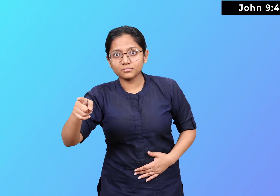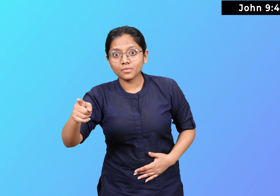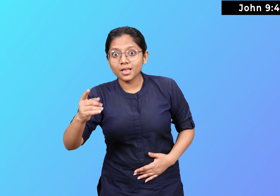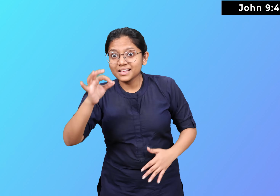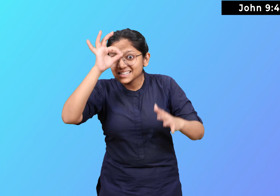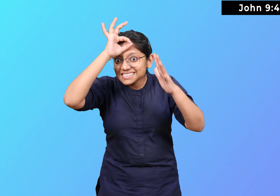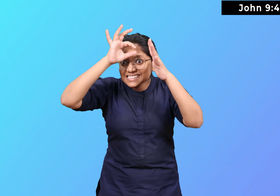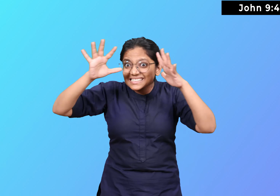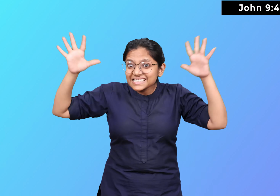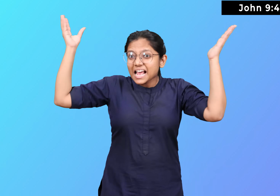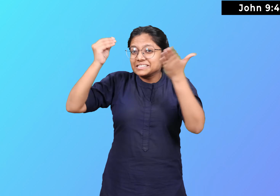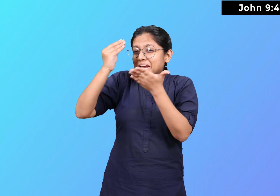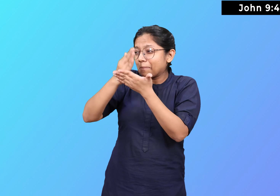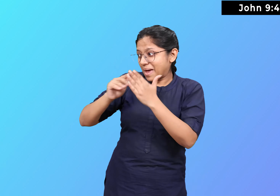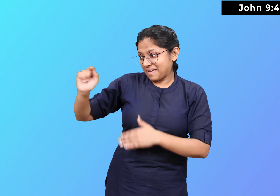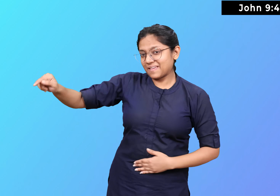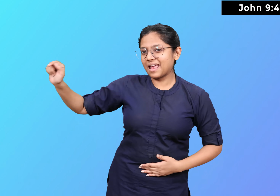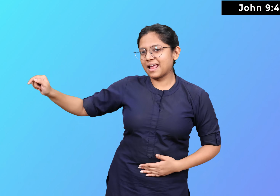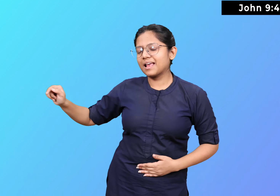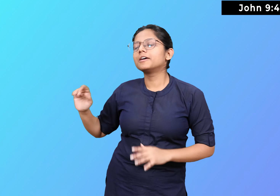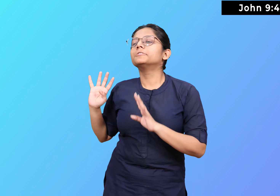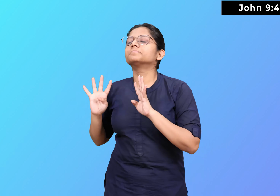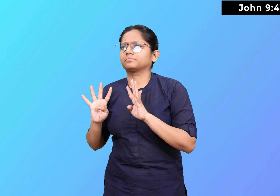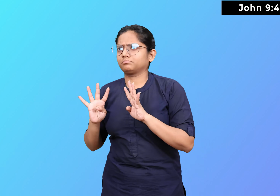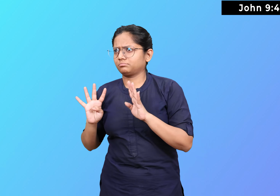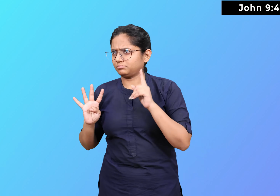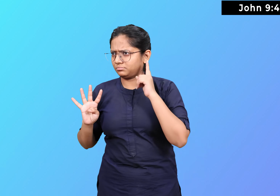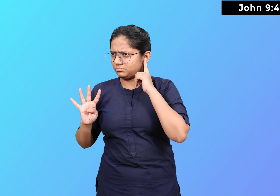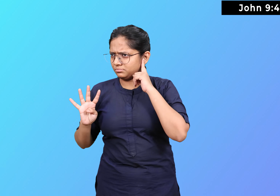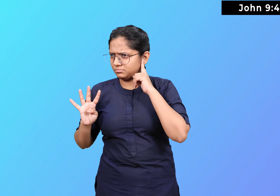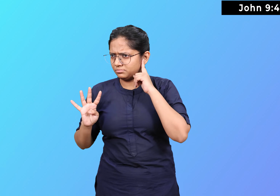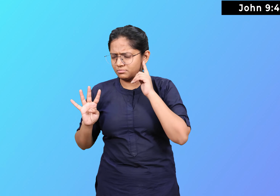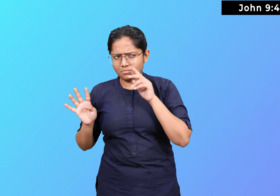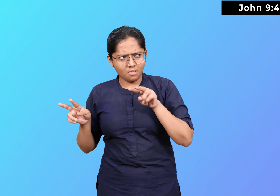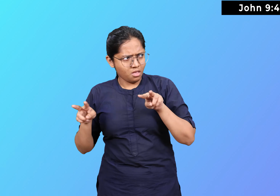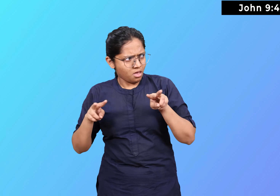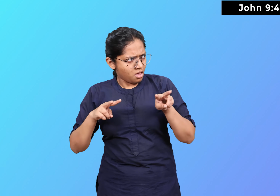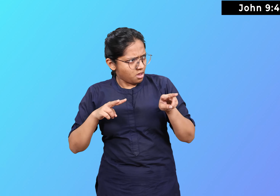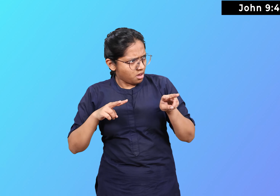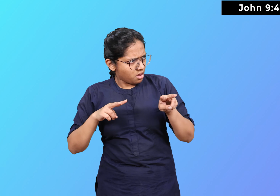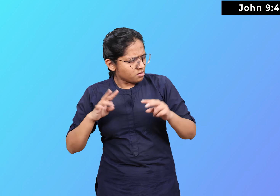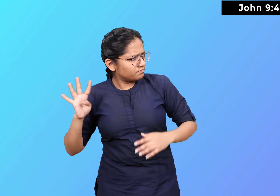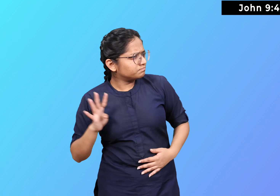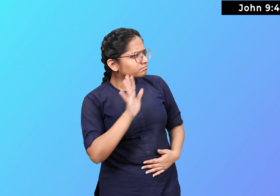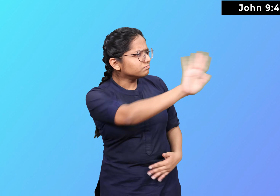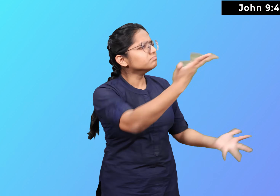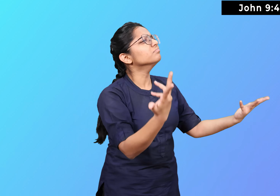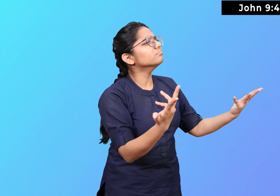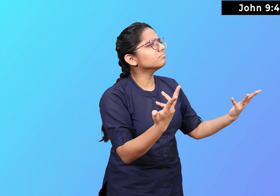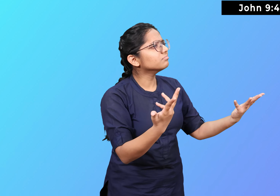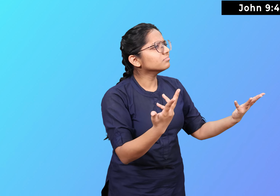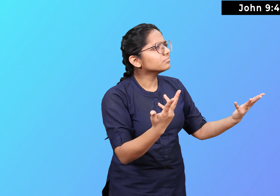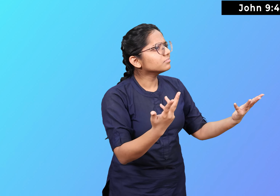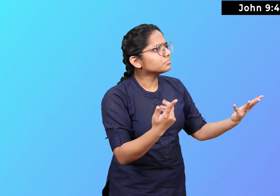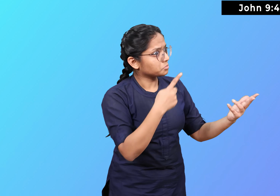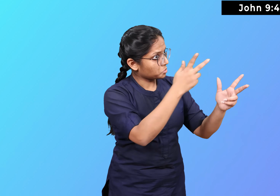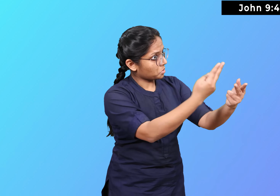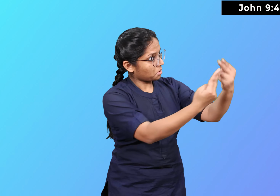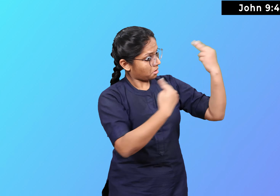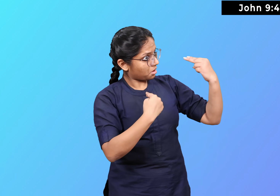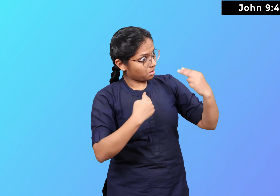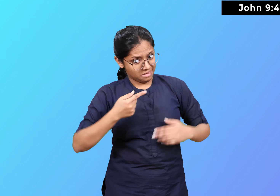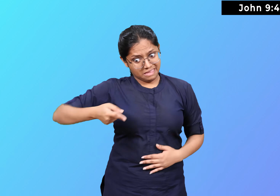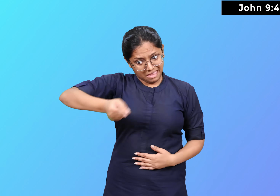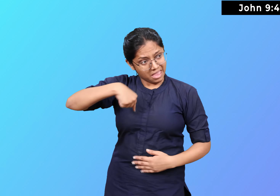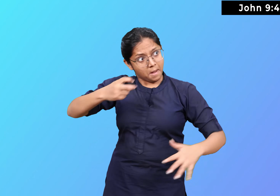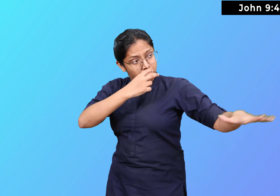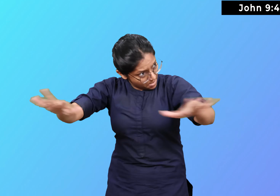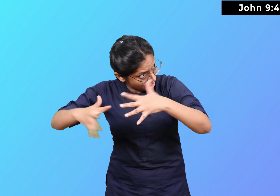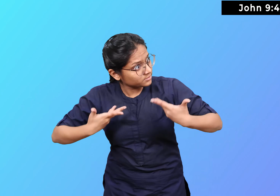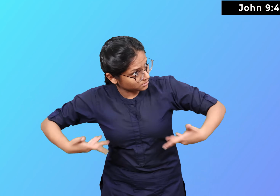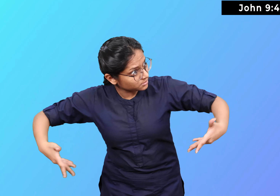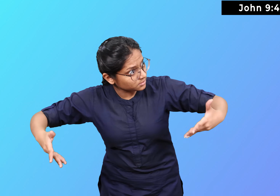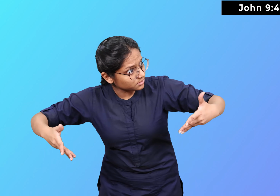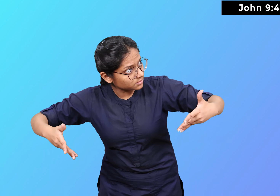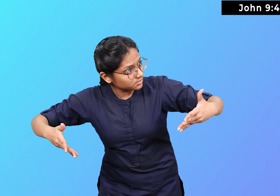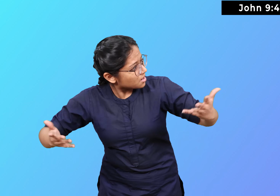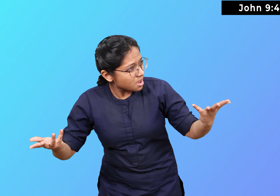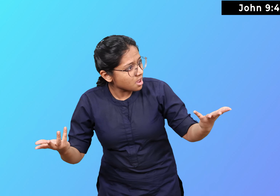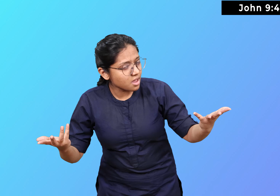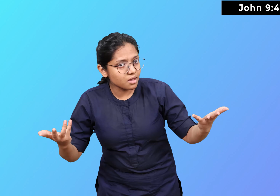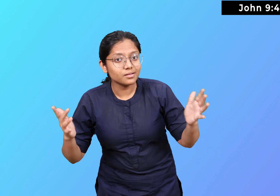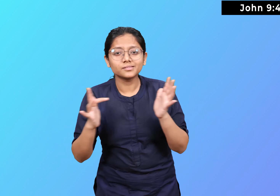Some of the Pharisees were near Jesus. They heard him say this. They asked, “What? Are you saying that we are blind too?”